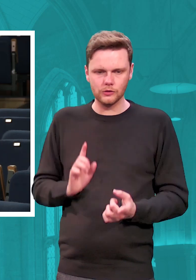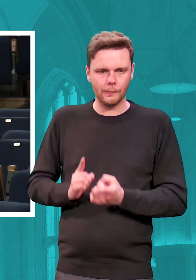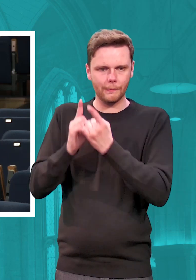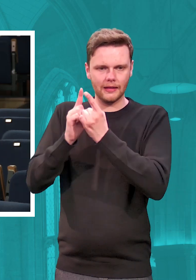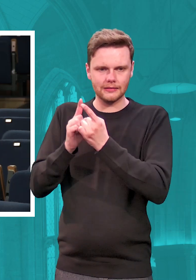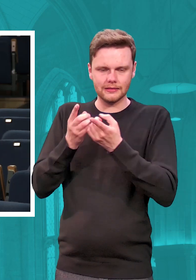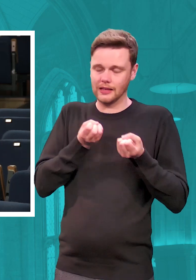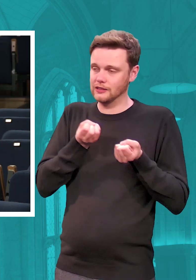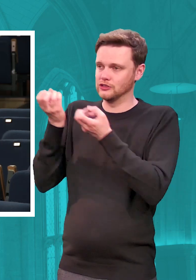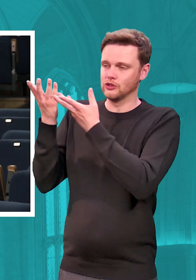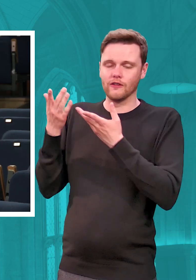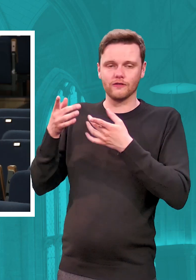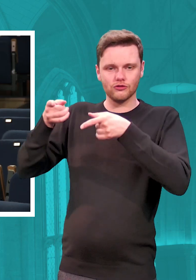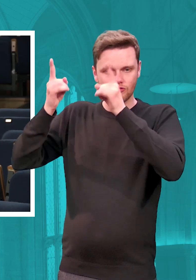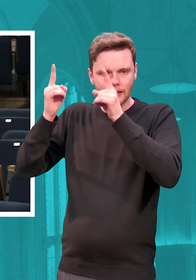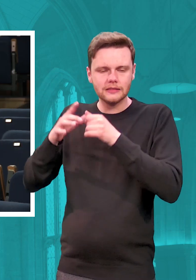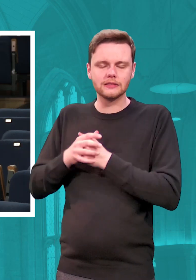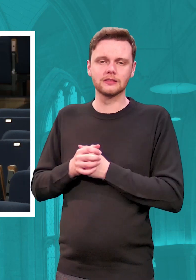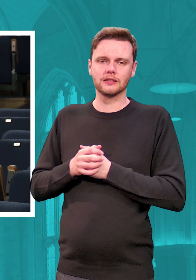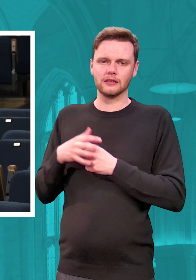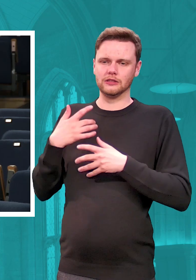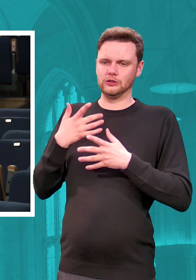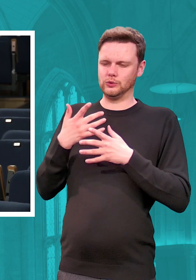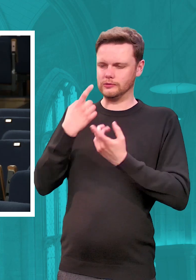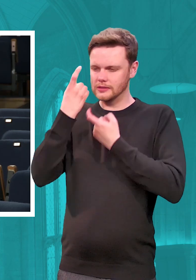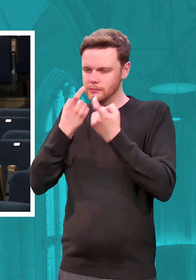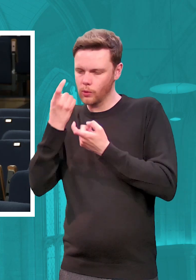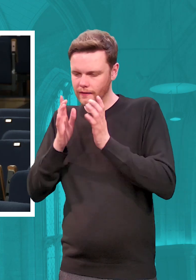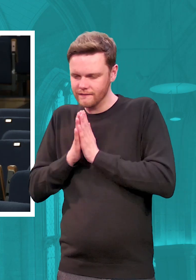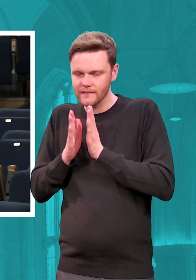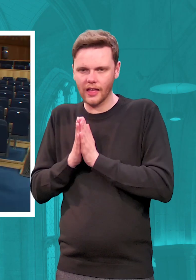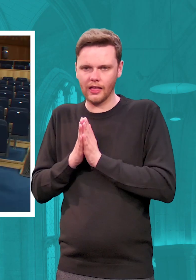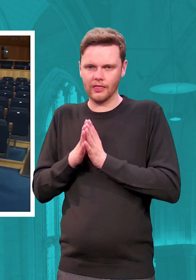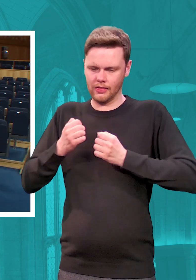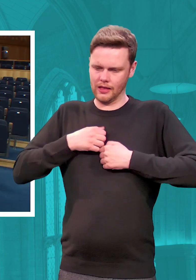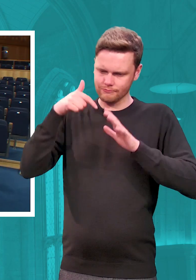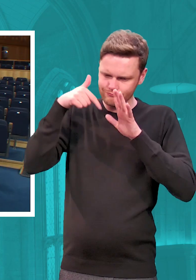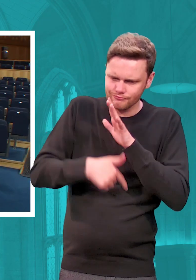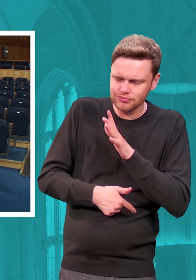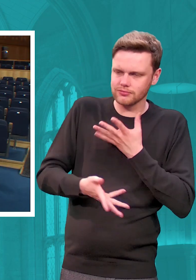to explore their faith, and deepen their discipleship. But where does it say